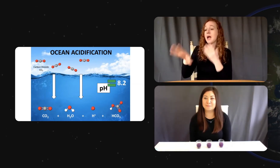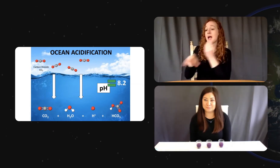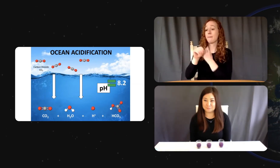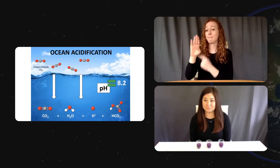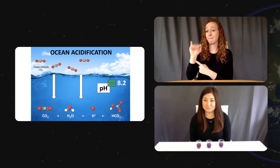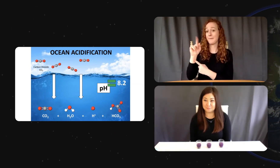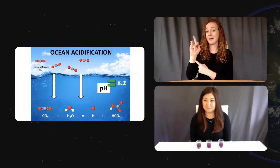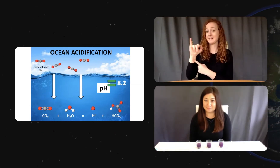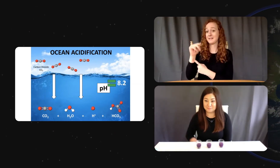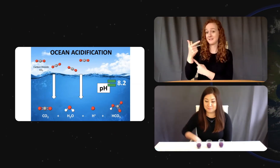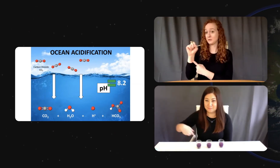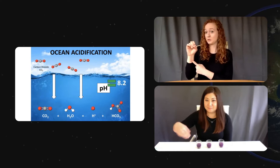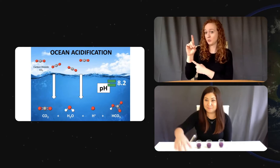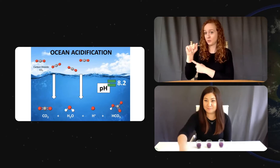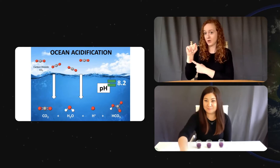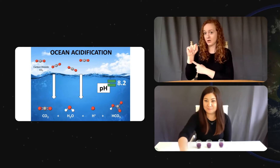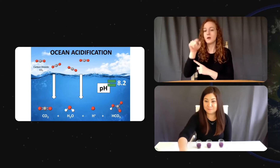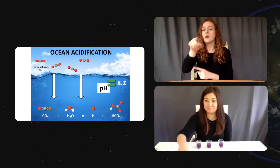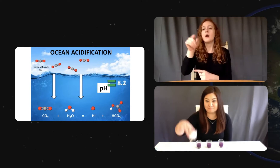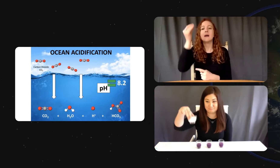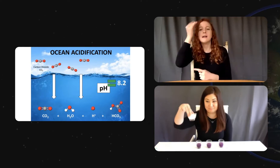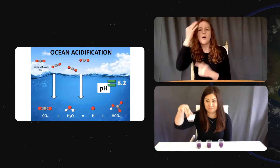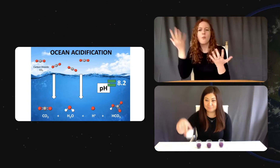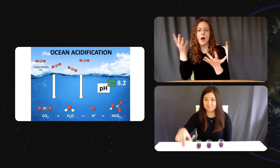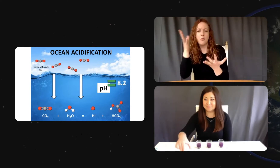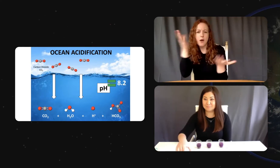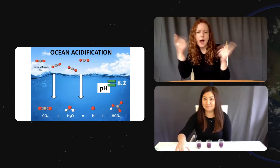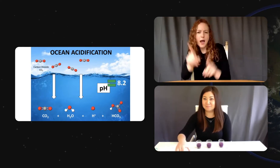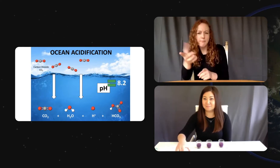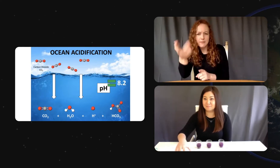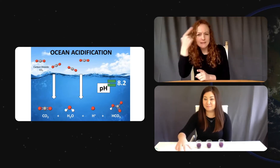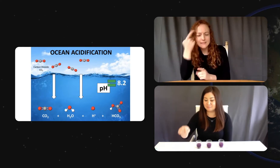Let's add baking soda and see what happens.